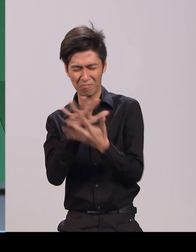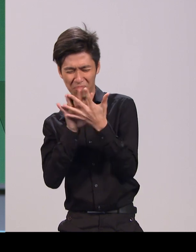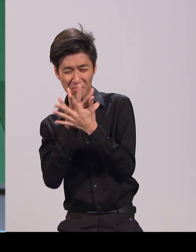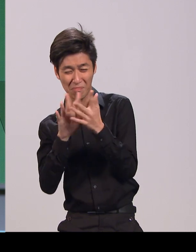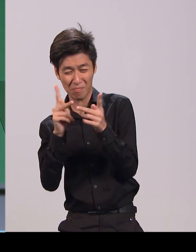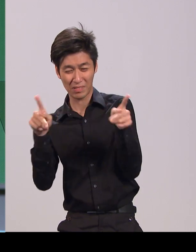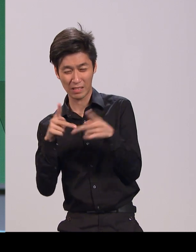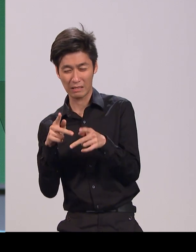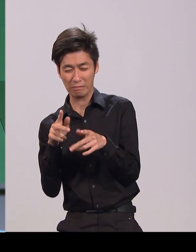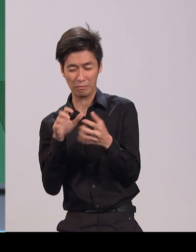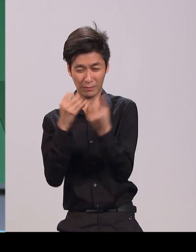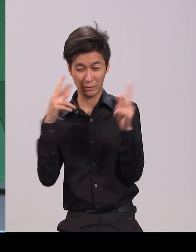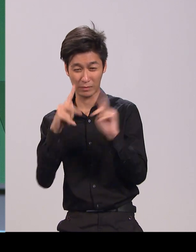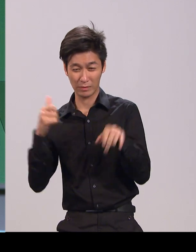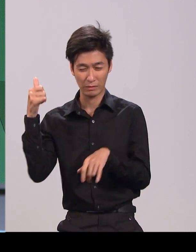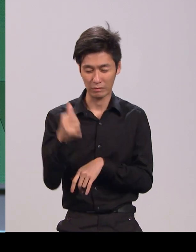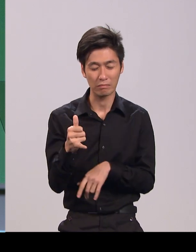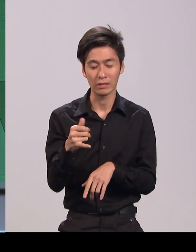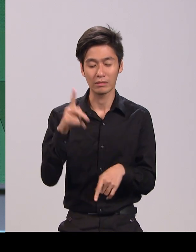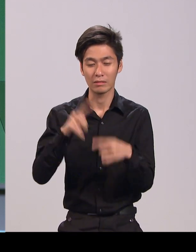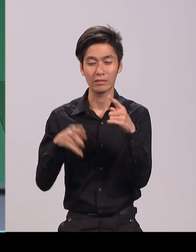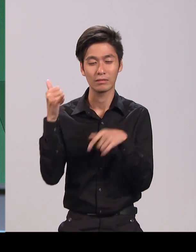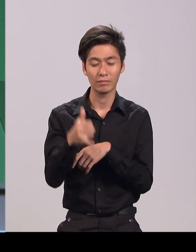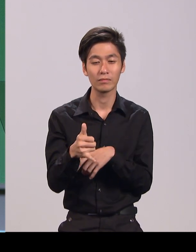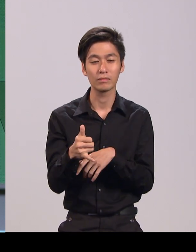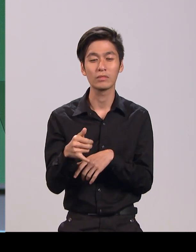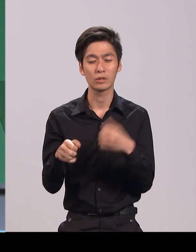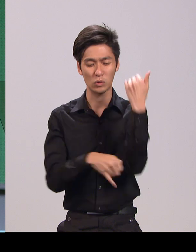So he cannot do his usual community and grassroots work for a little while longer.